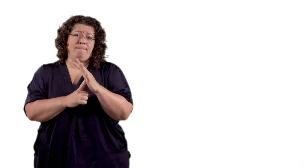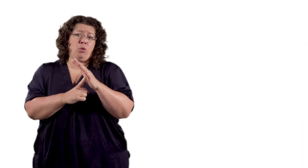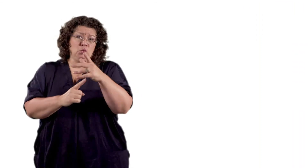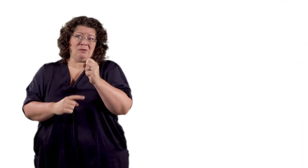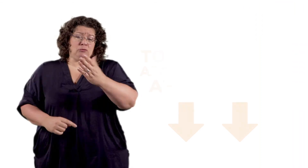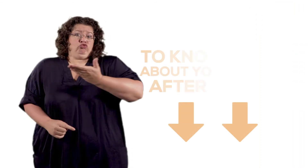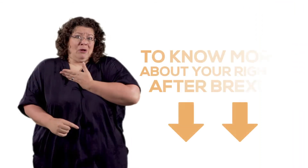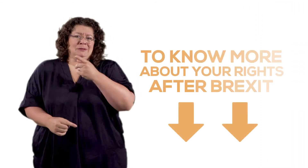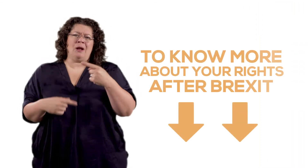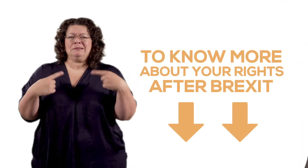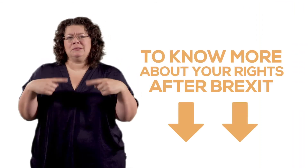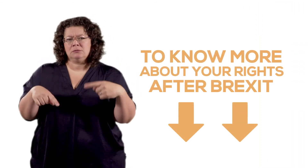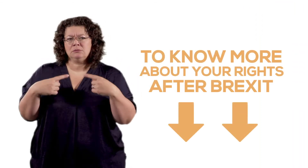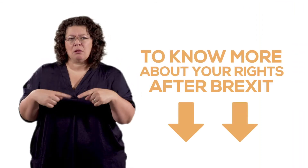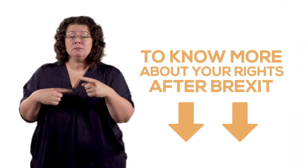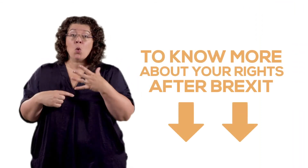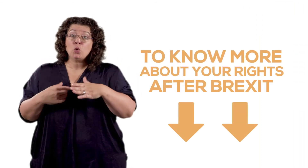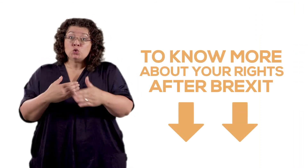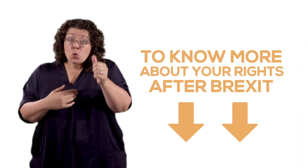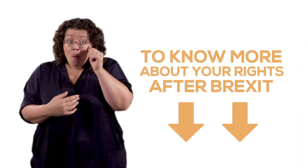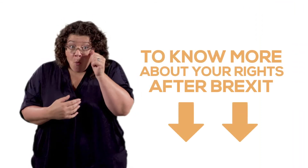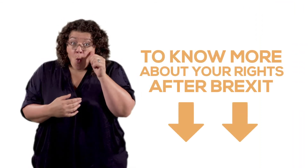if you want to know more about what is required to stay in the UK